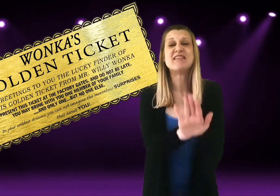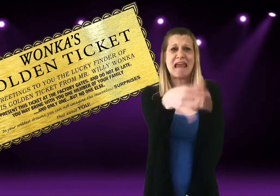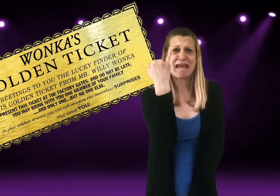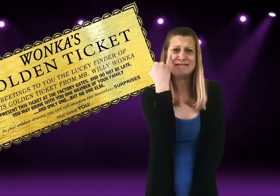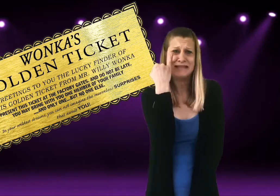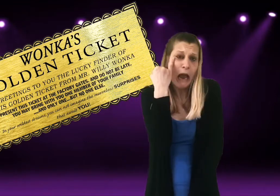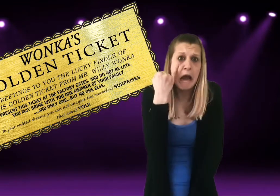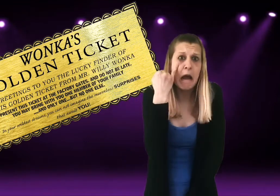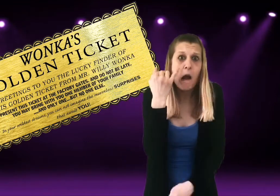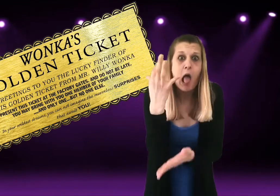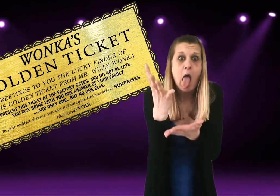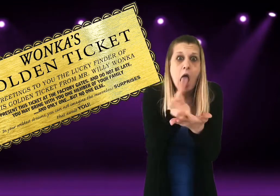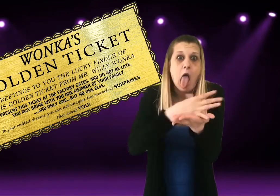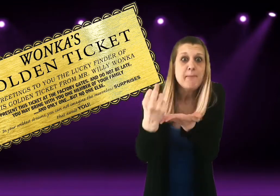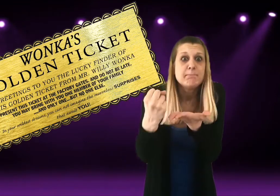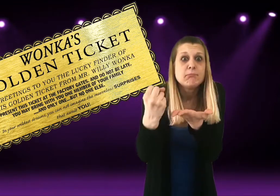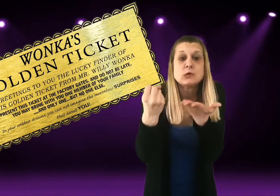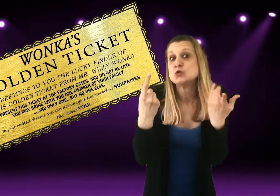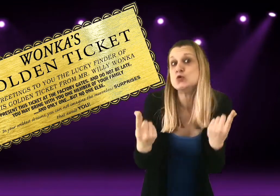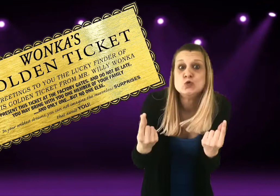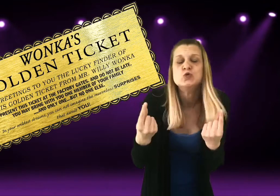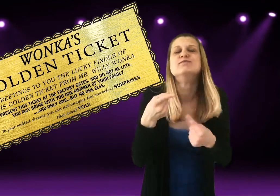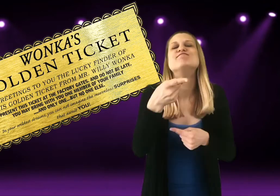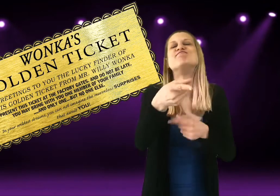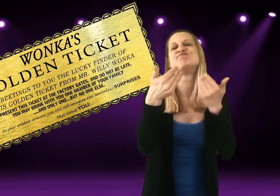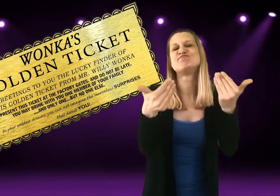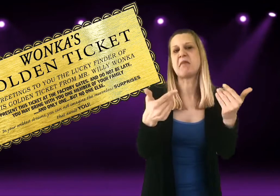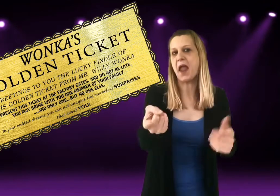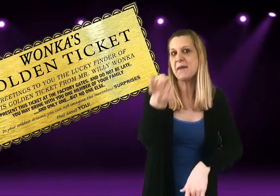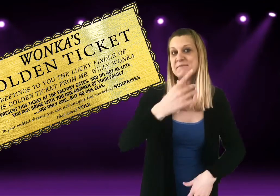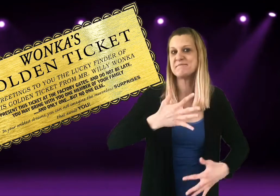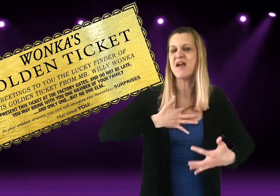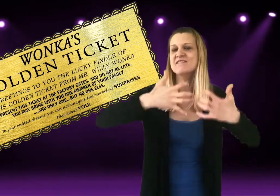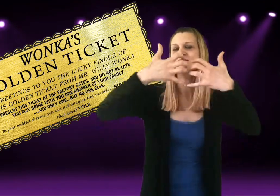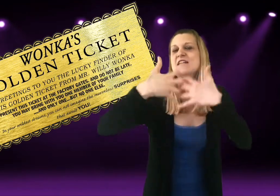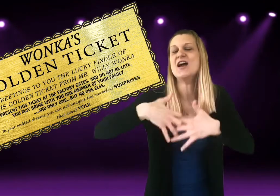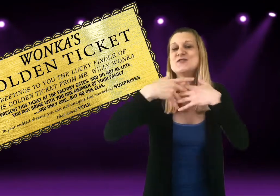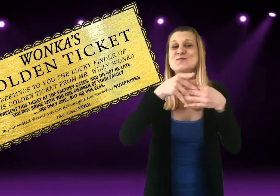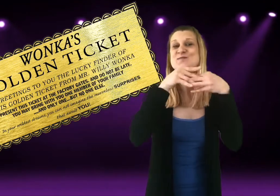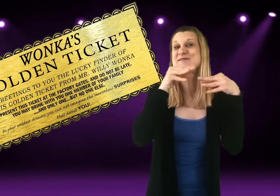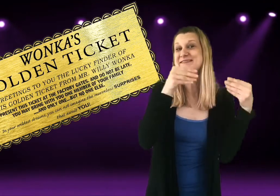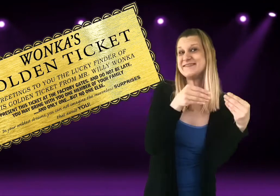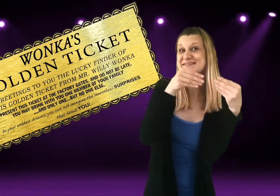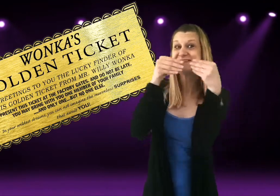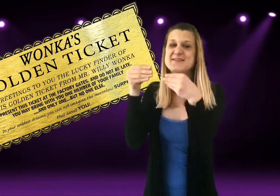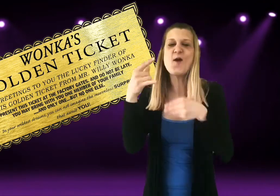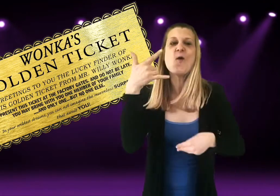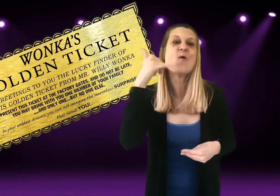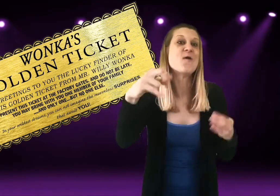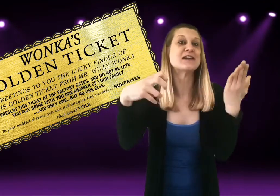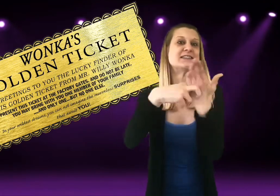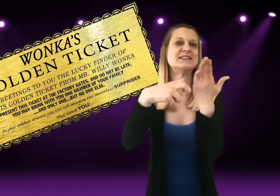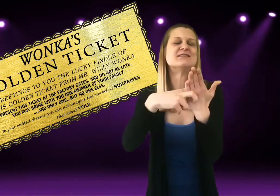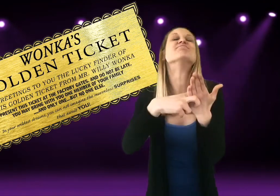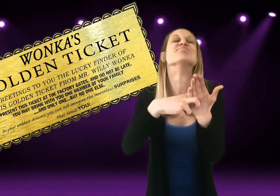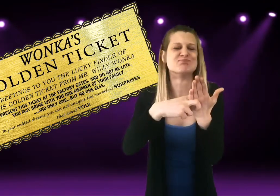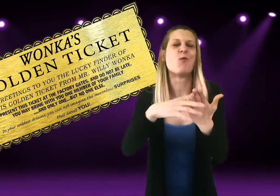If, at any time thereafter, you should run out of supplies, you have only to come back to the factory and show this Golden Ticket,